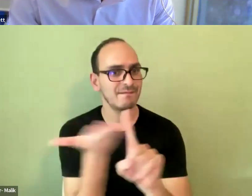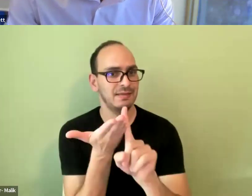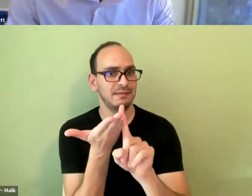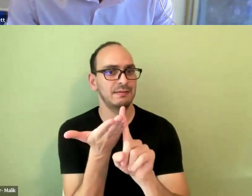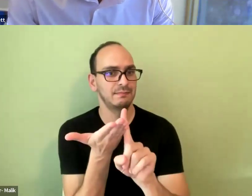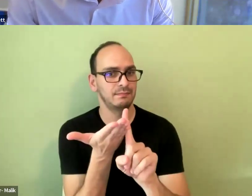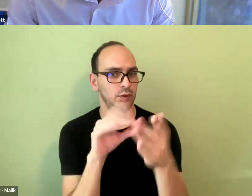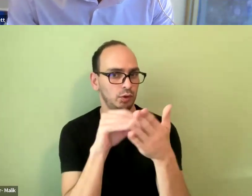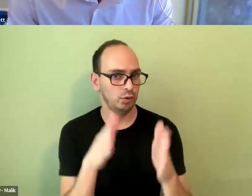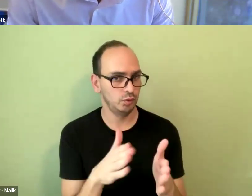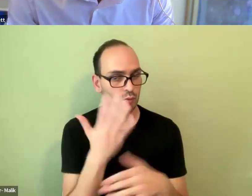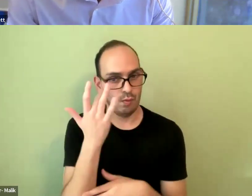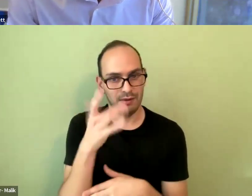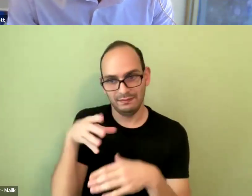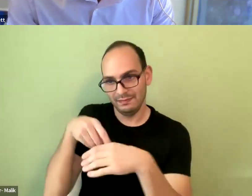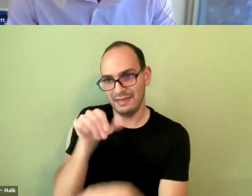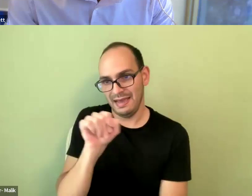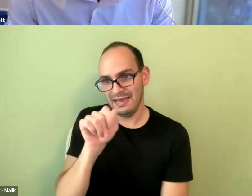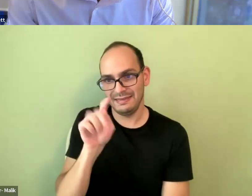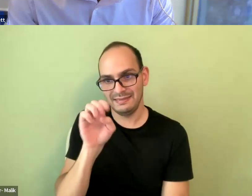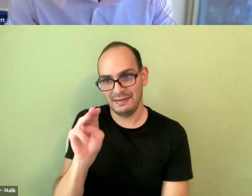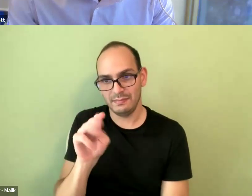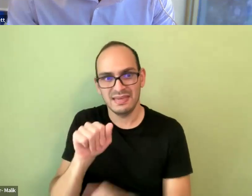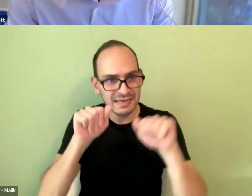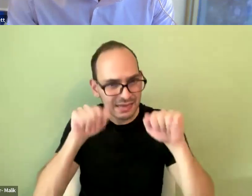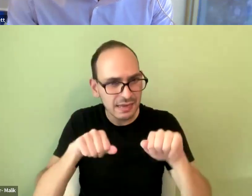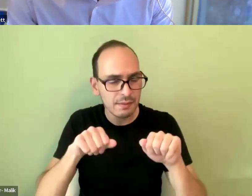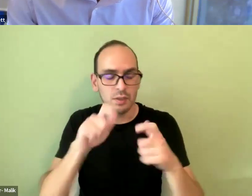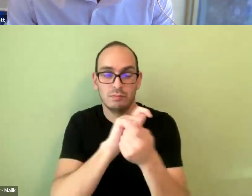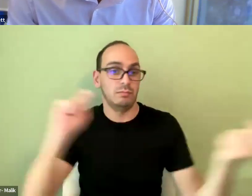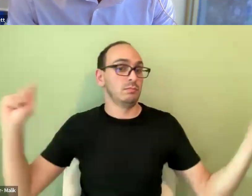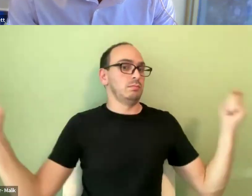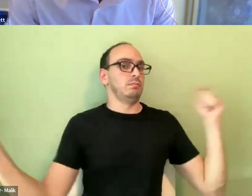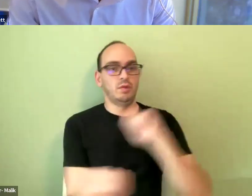Because being in S-STEM can be a dramatic change for a lot of